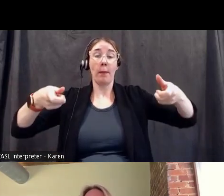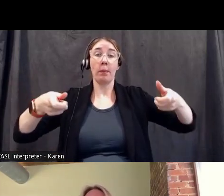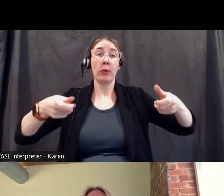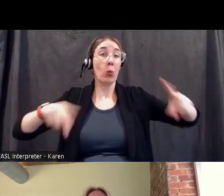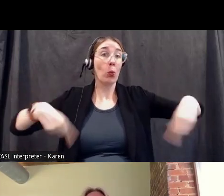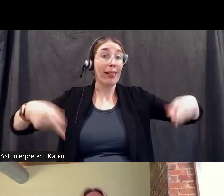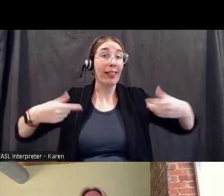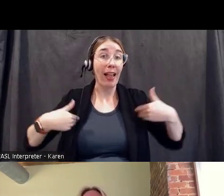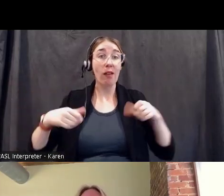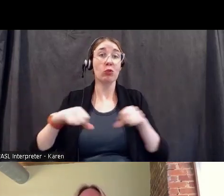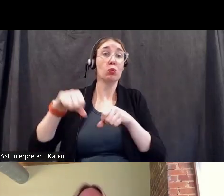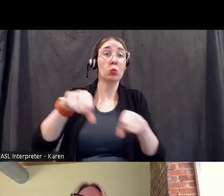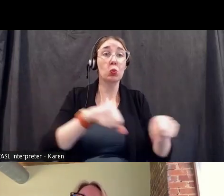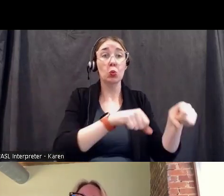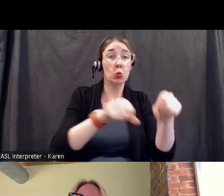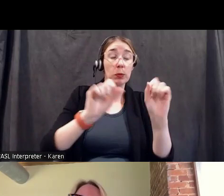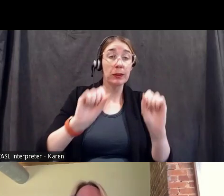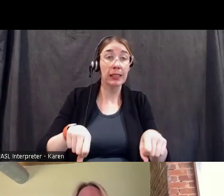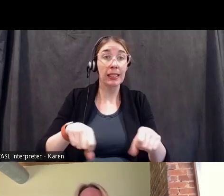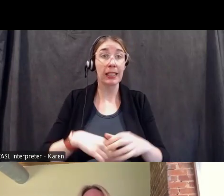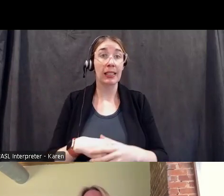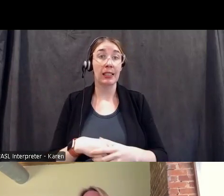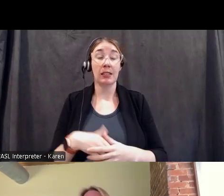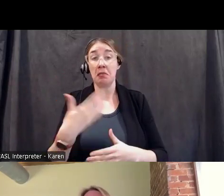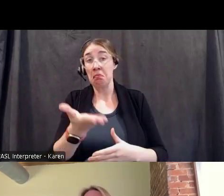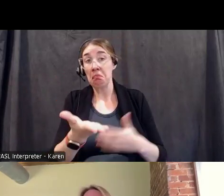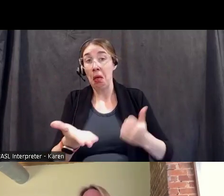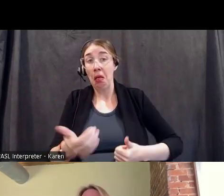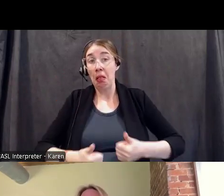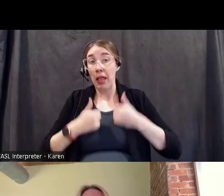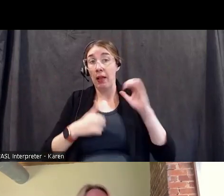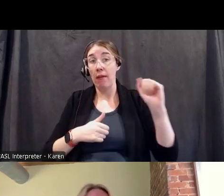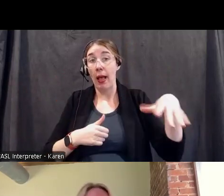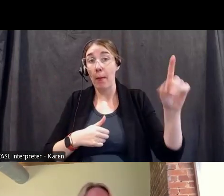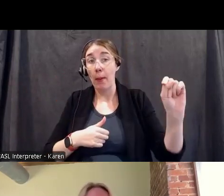this could work maybe if you are living in an apartment or condo and you don't have an